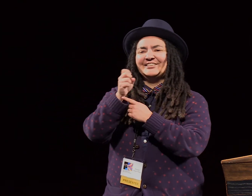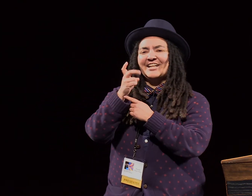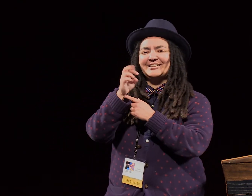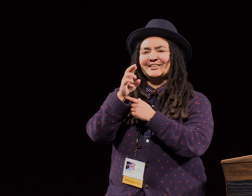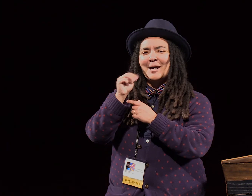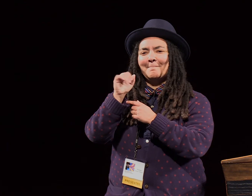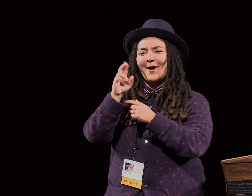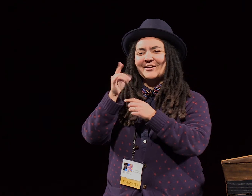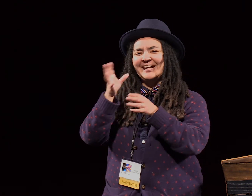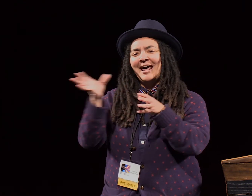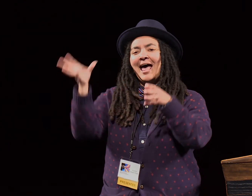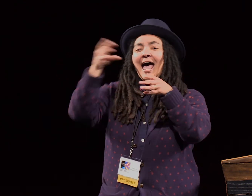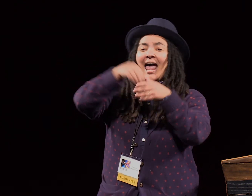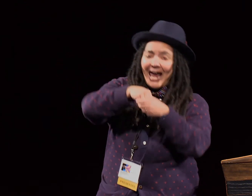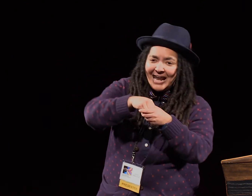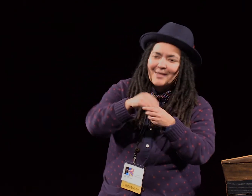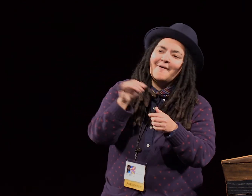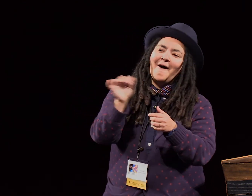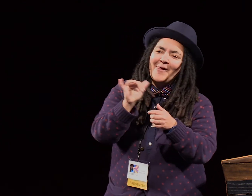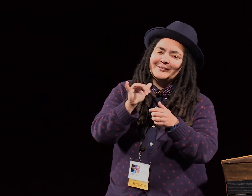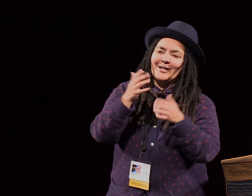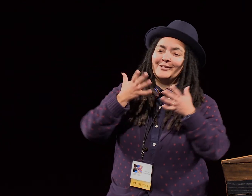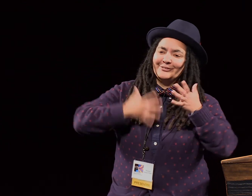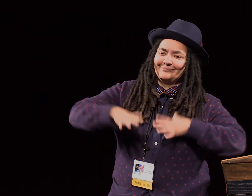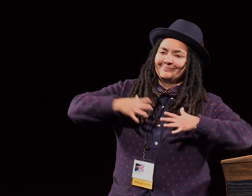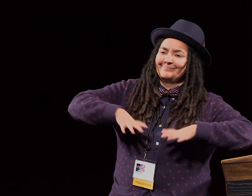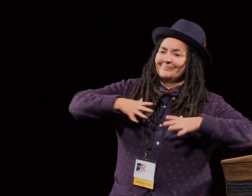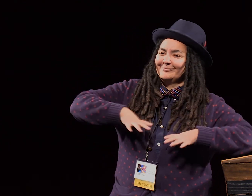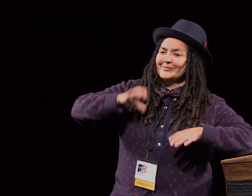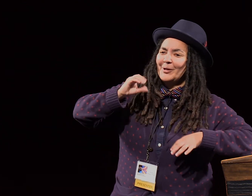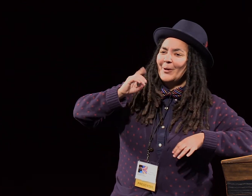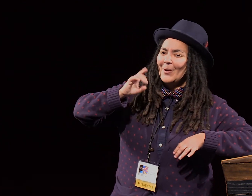This played with gender norms as well as dress code.